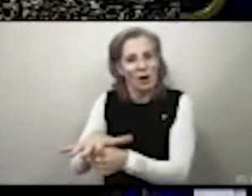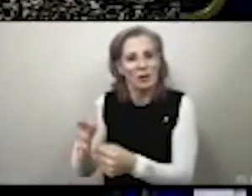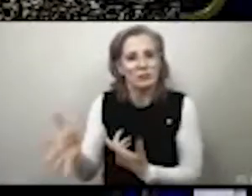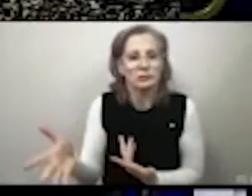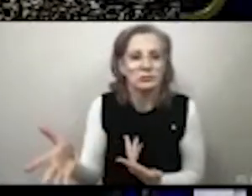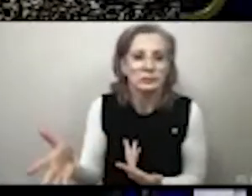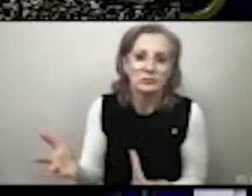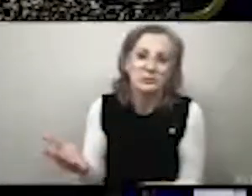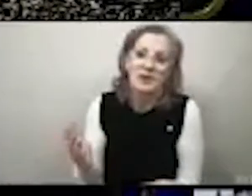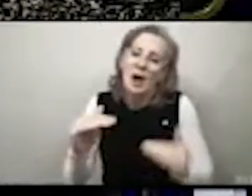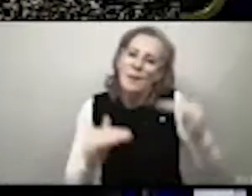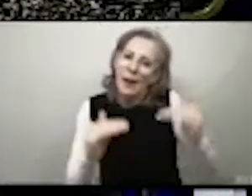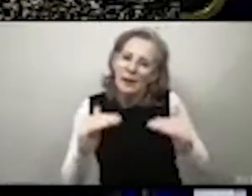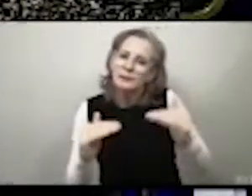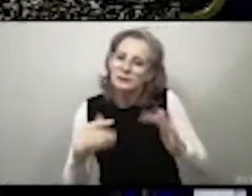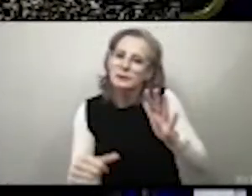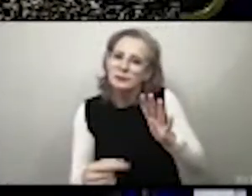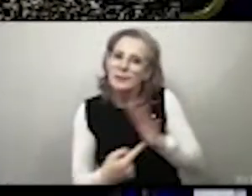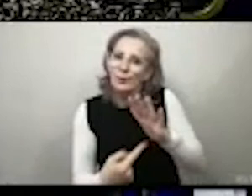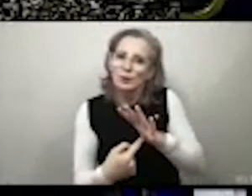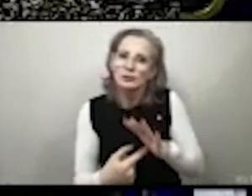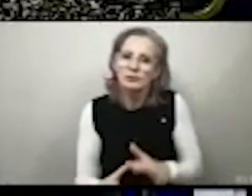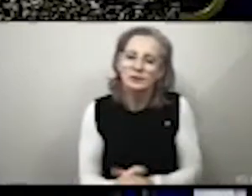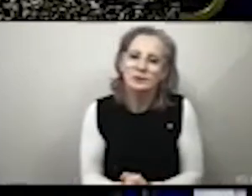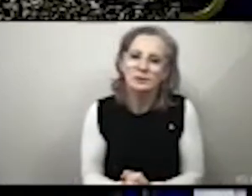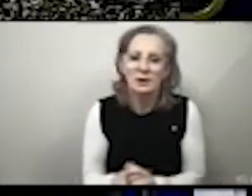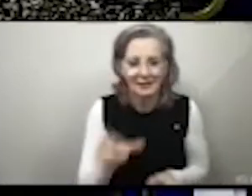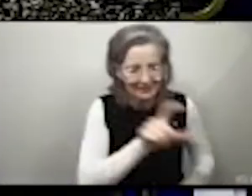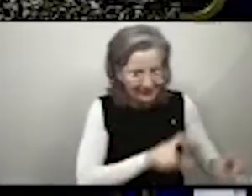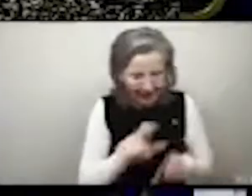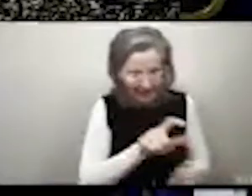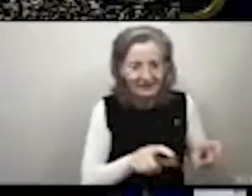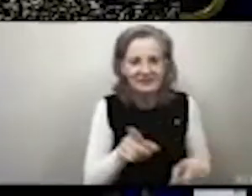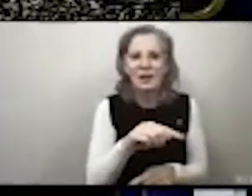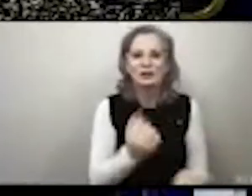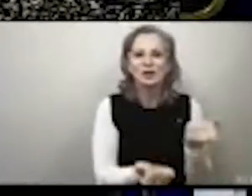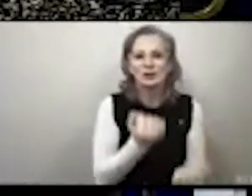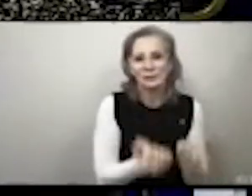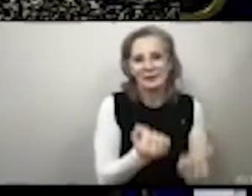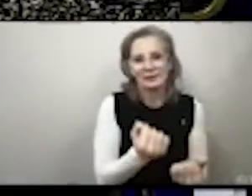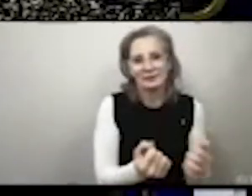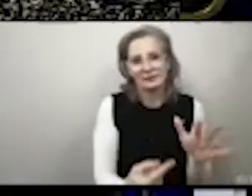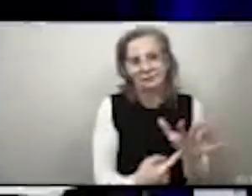the science and the judgment of individuals and communities in those situations. We're talking here, across the board